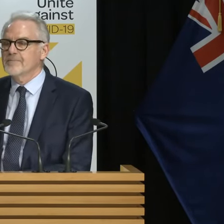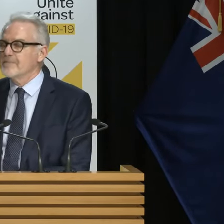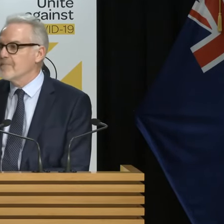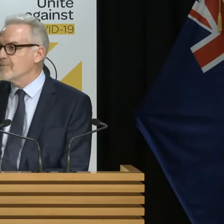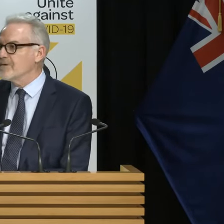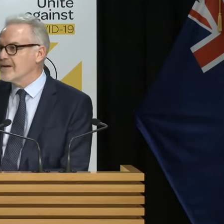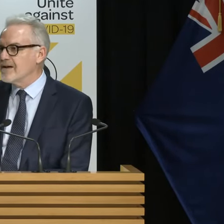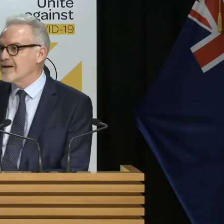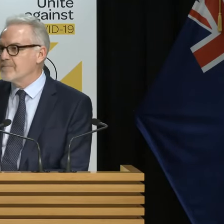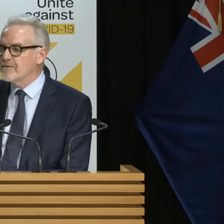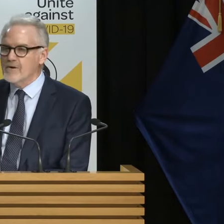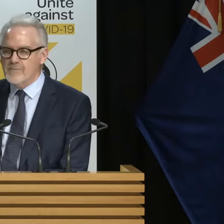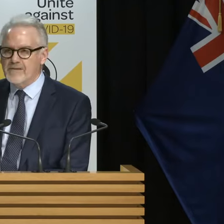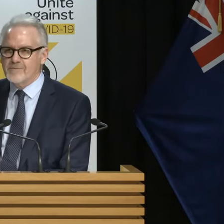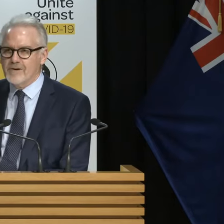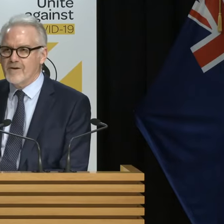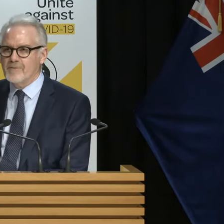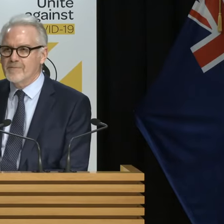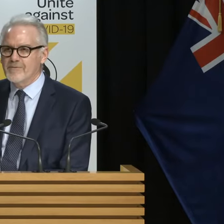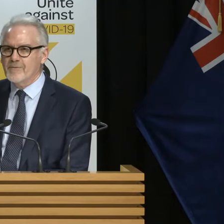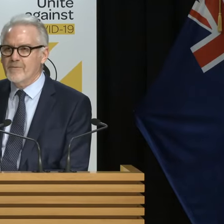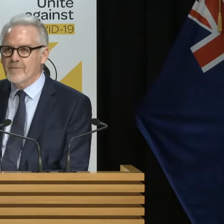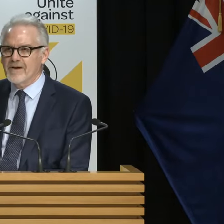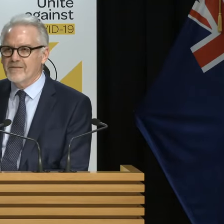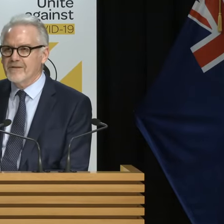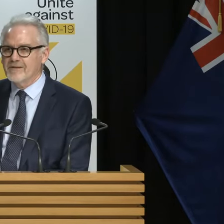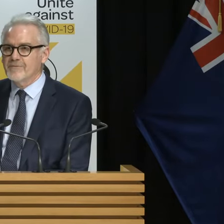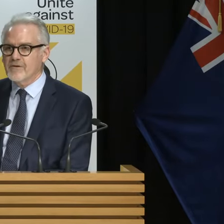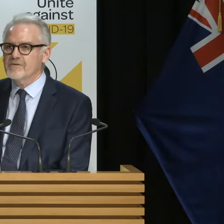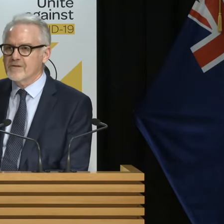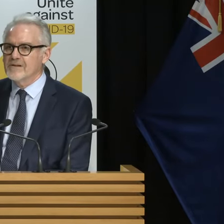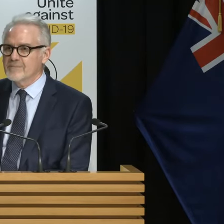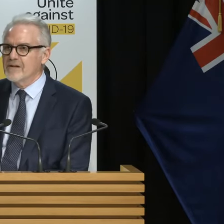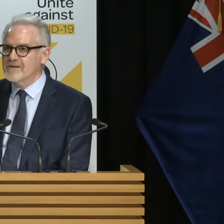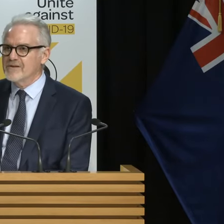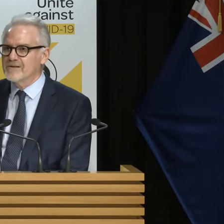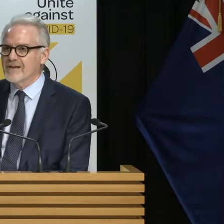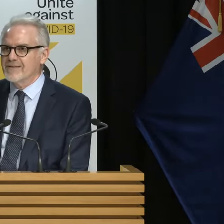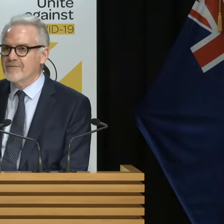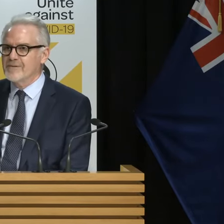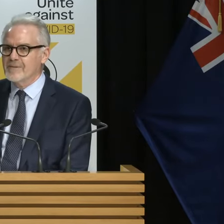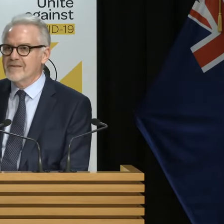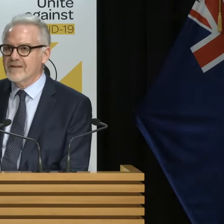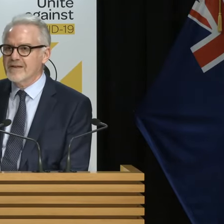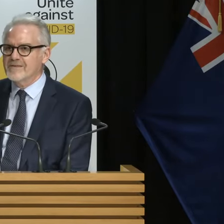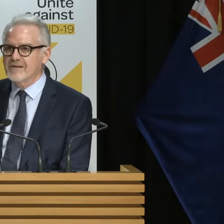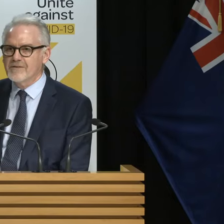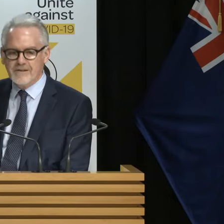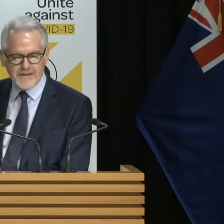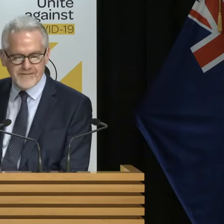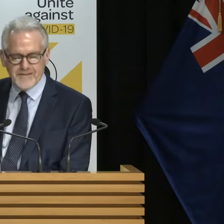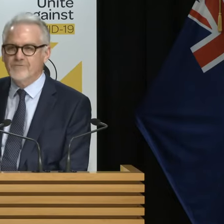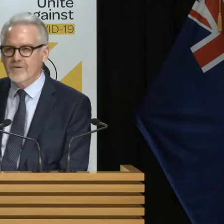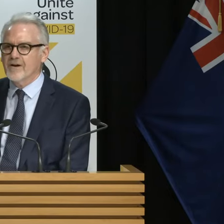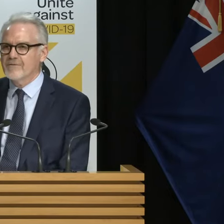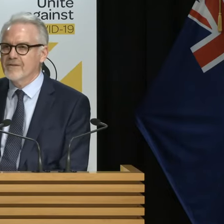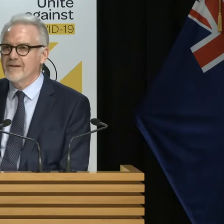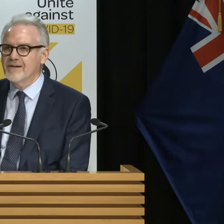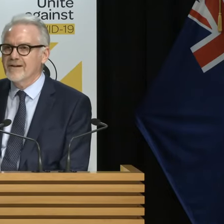Who do you put that down to? I actually don't know.